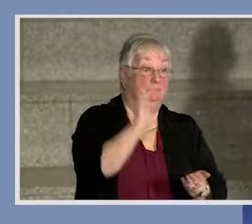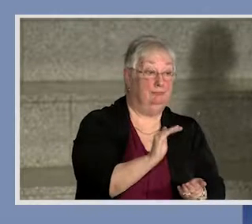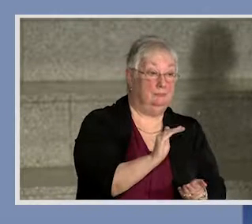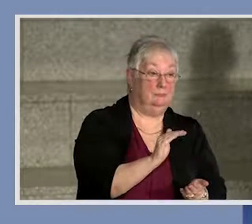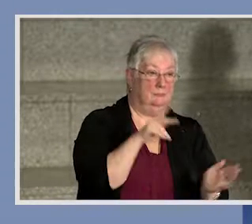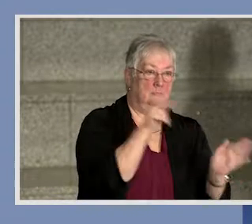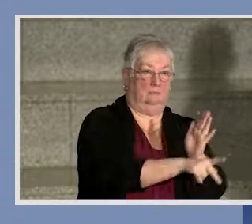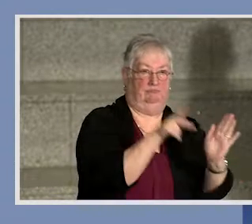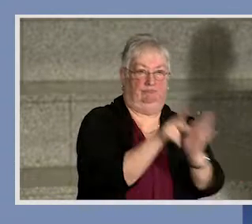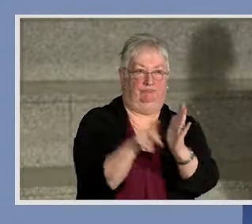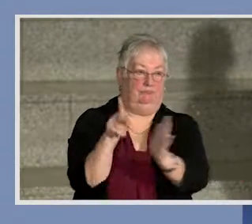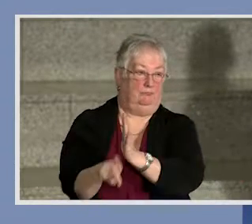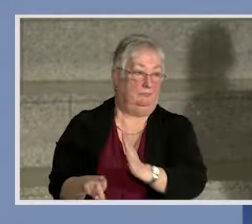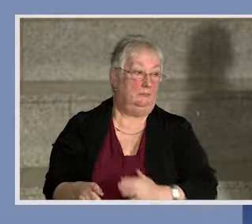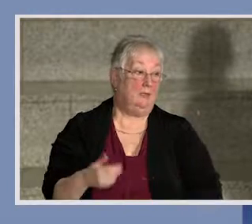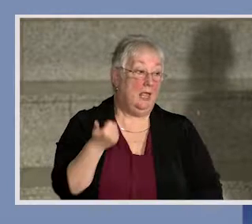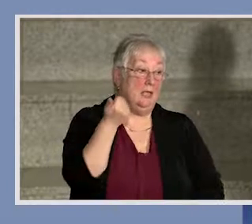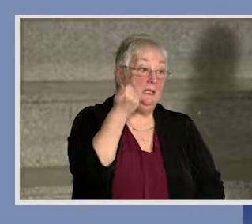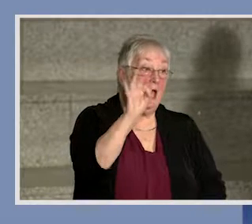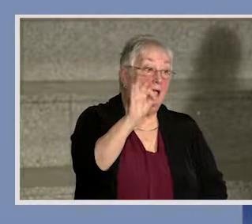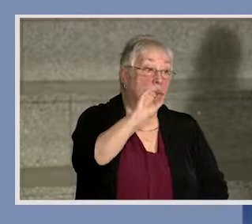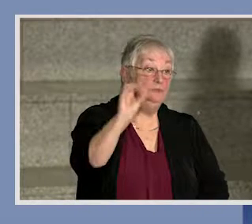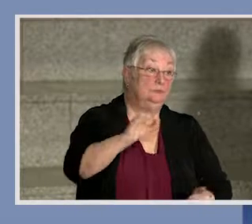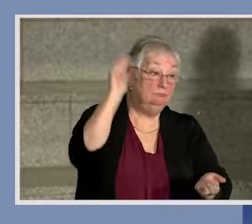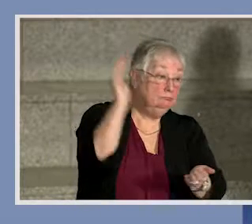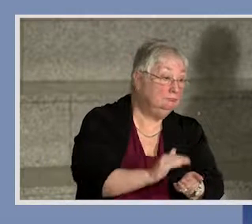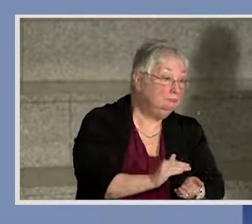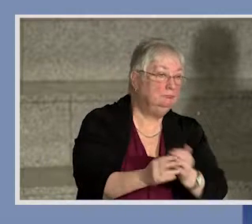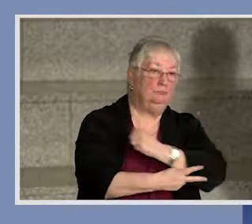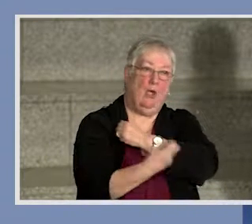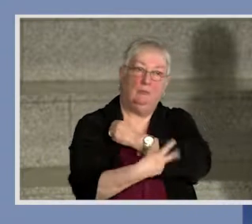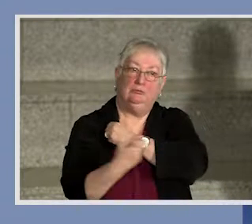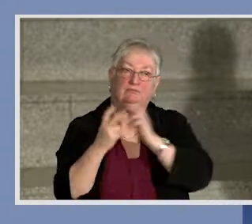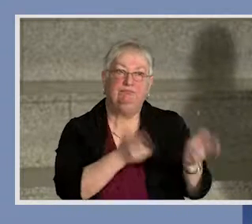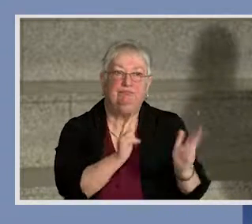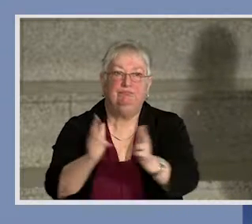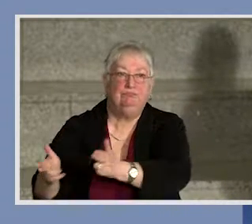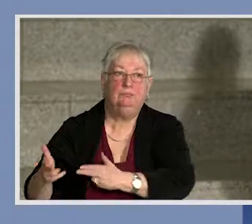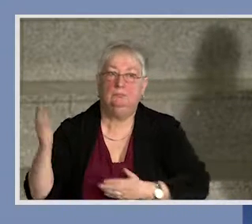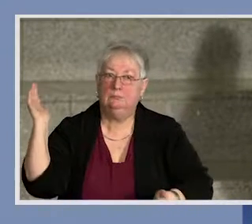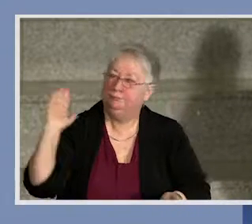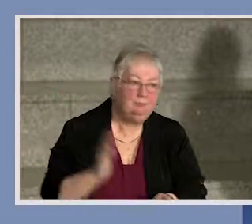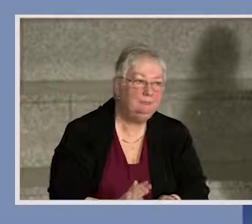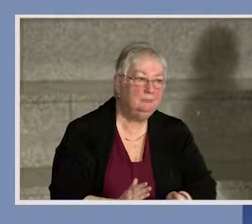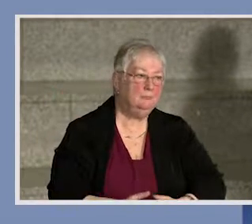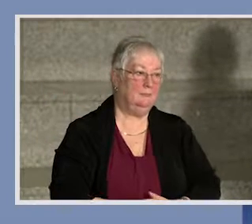THESE RESULTS DID NOT JUST HAPPEN. THEY TOOK A SUSTAINED COORDINATED EFFORT FROM MULTIPLE